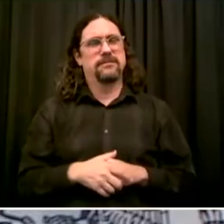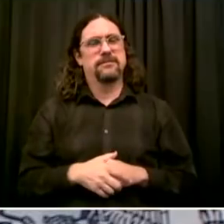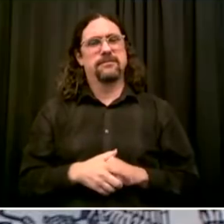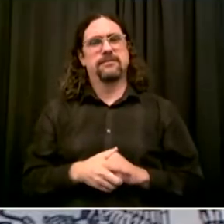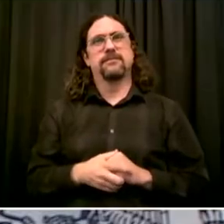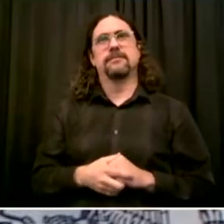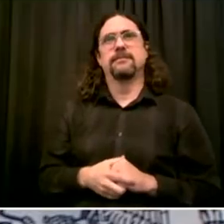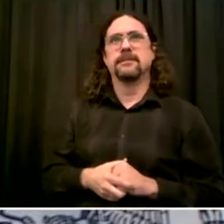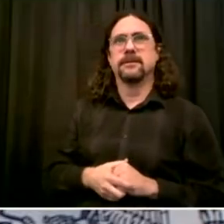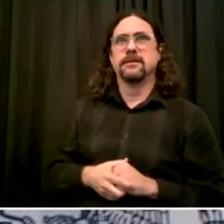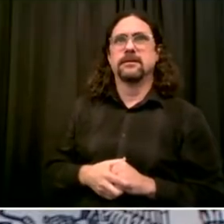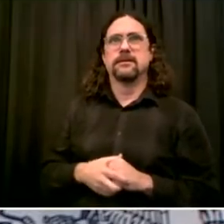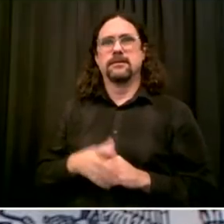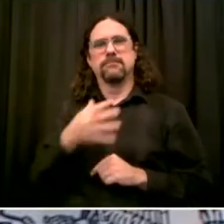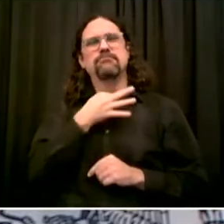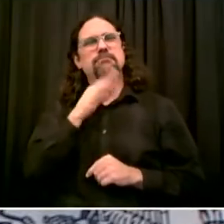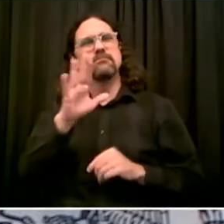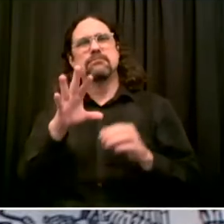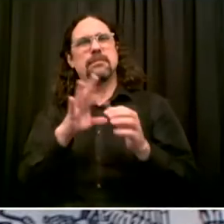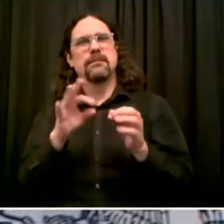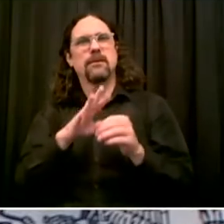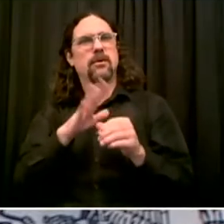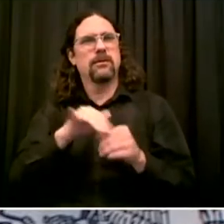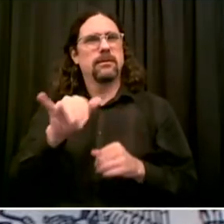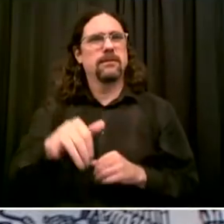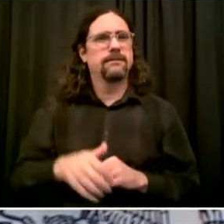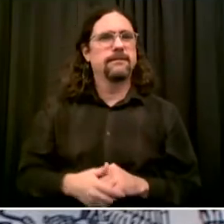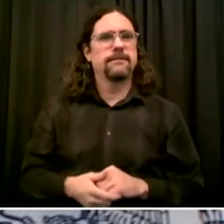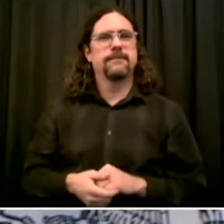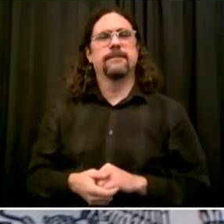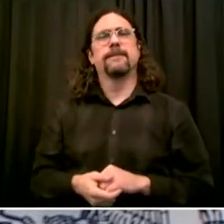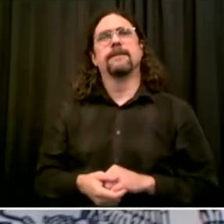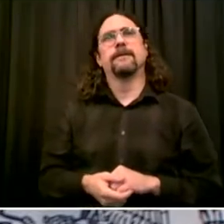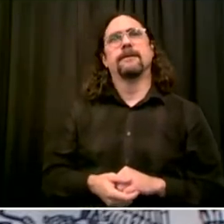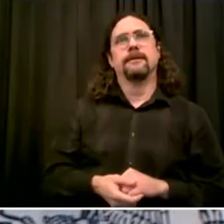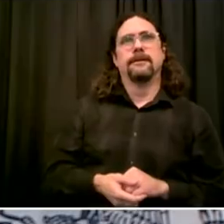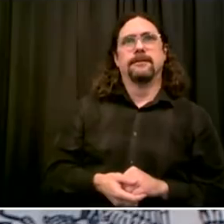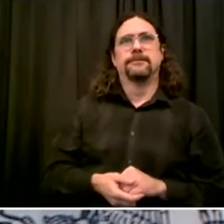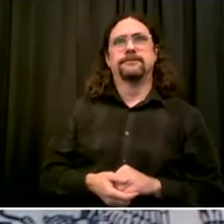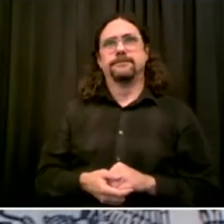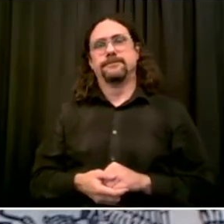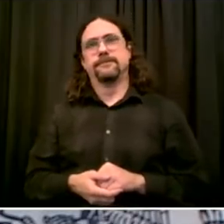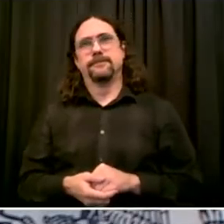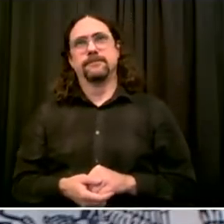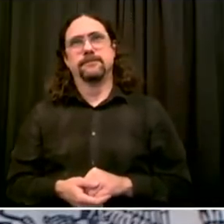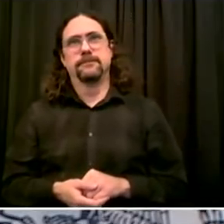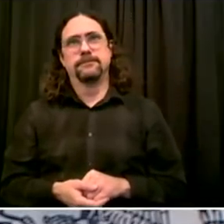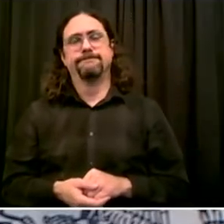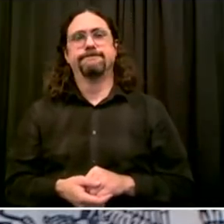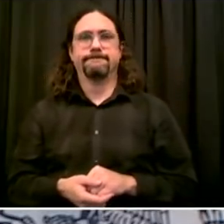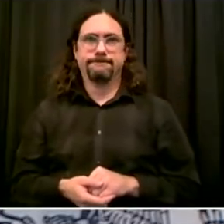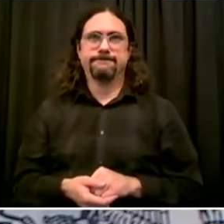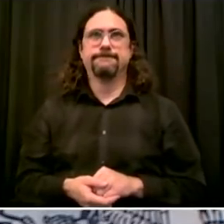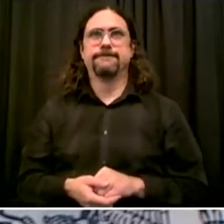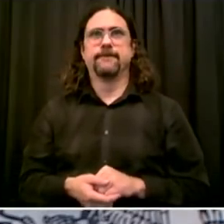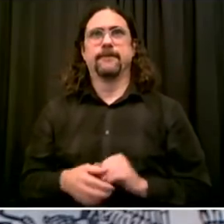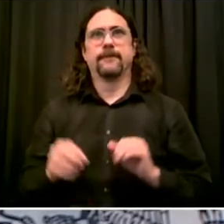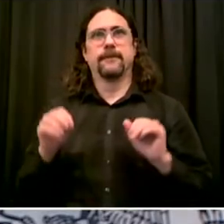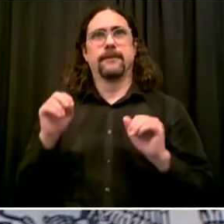IT DOES NOT, TO THE BEST OF MY KNOWLEDGE HAVE A TDIRATIALON